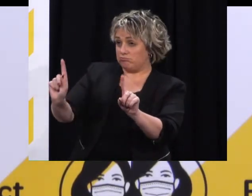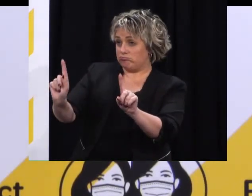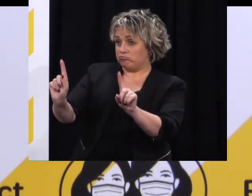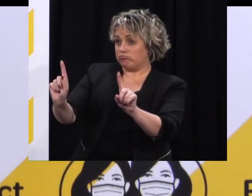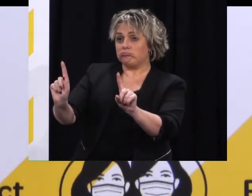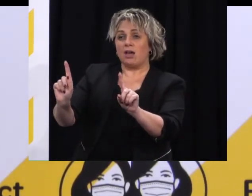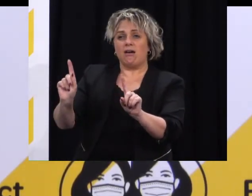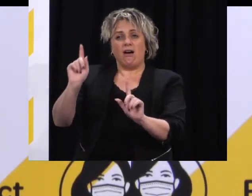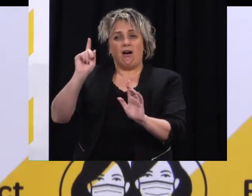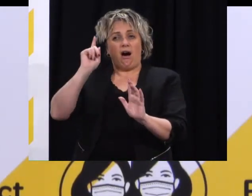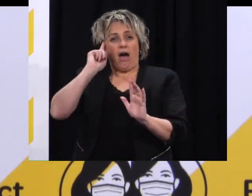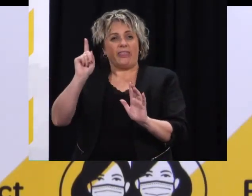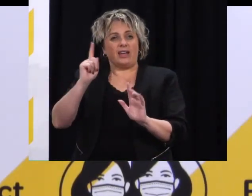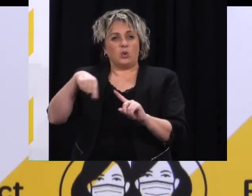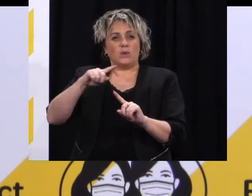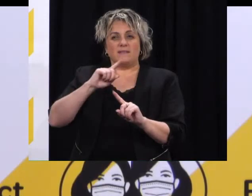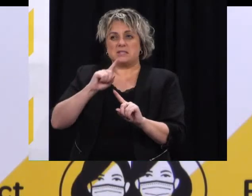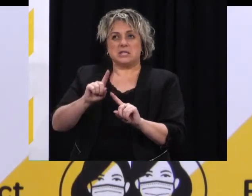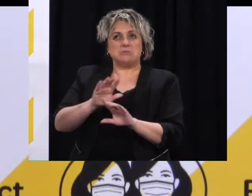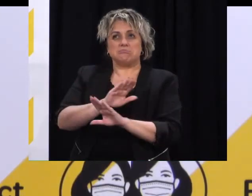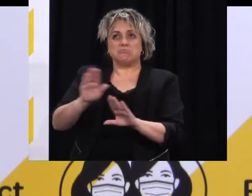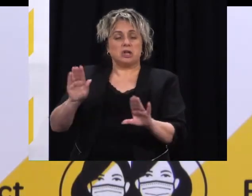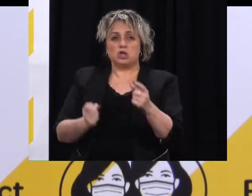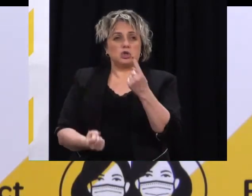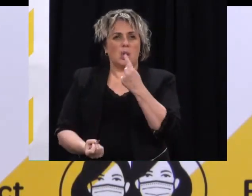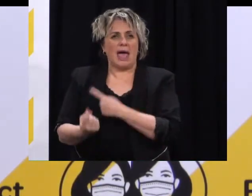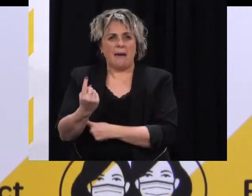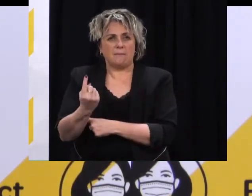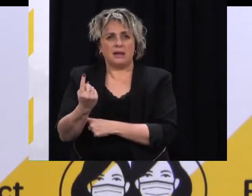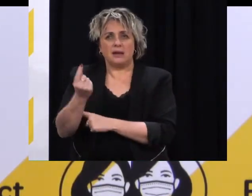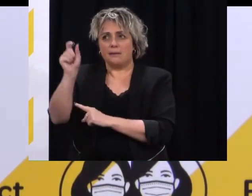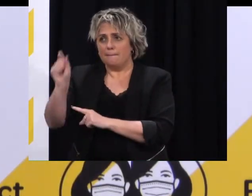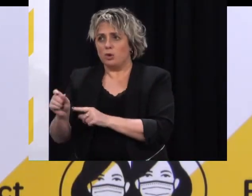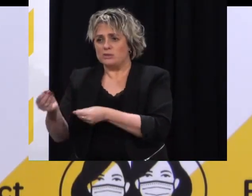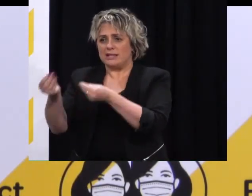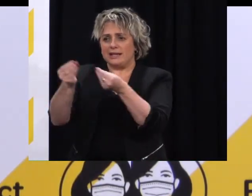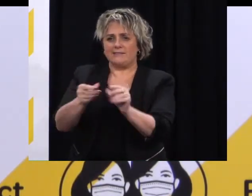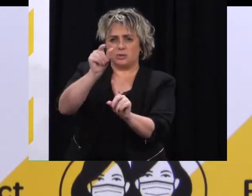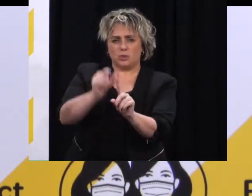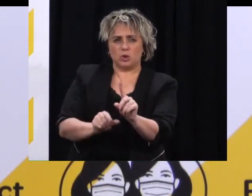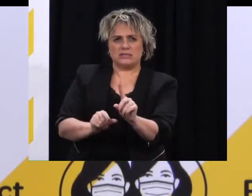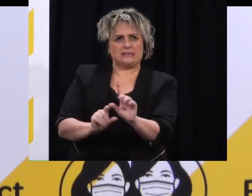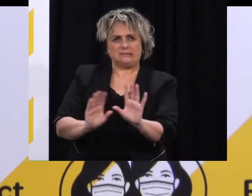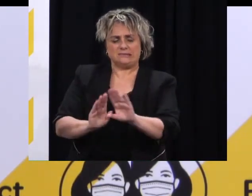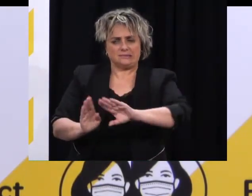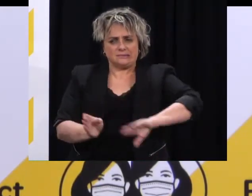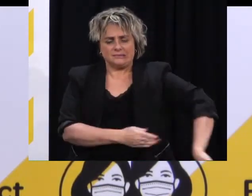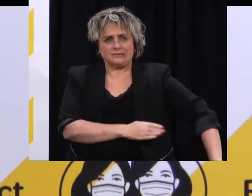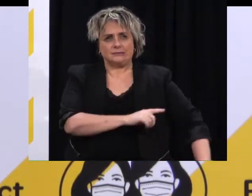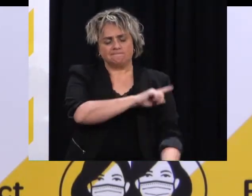what we're all focussing to do. The obvious sources of transmission - so, people-to-